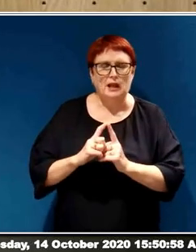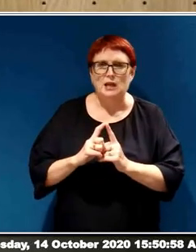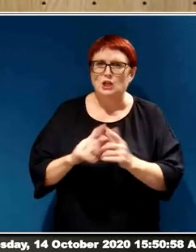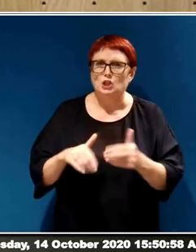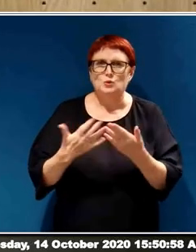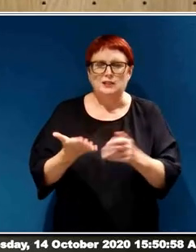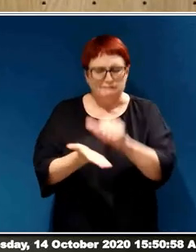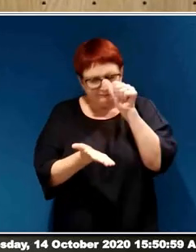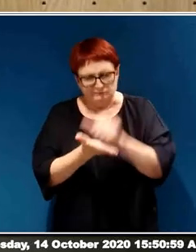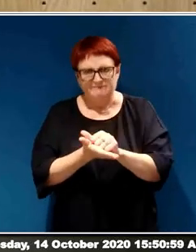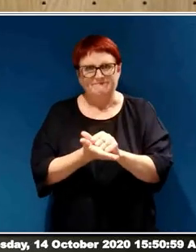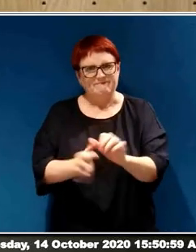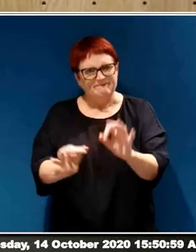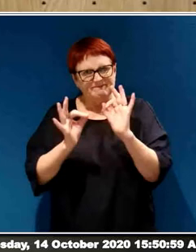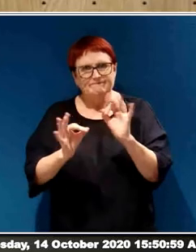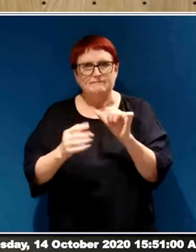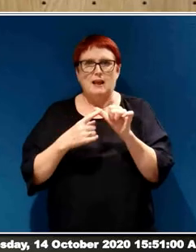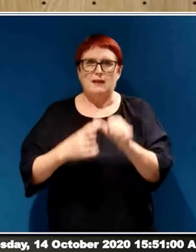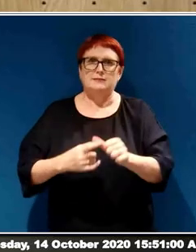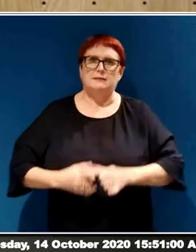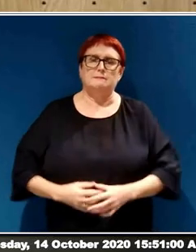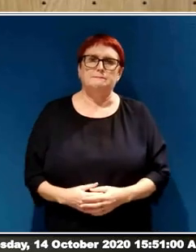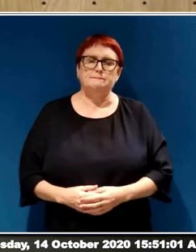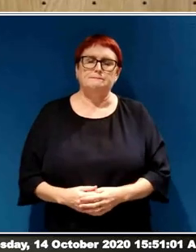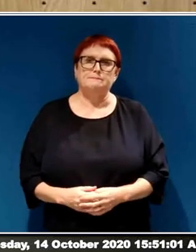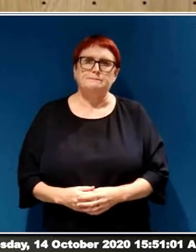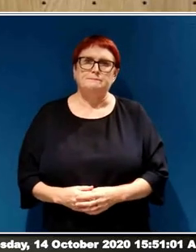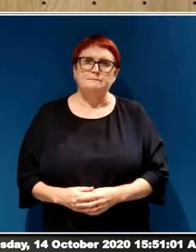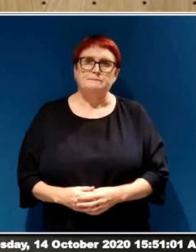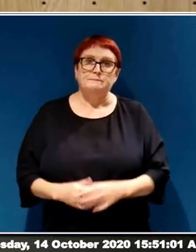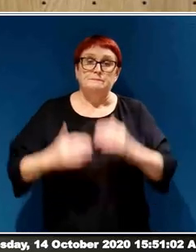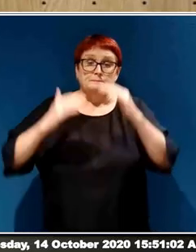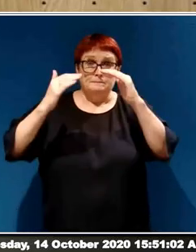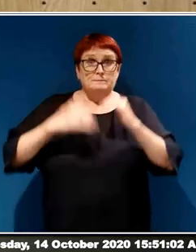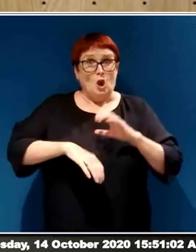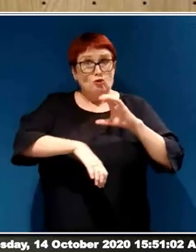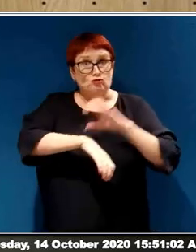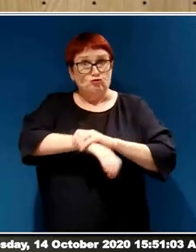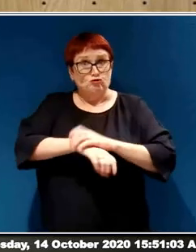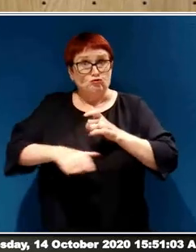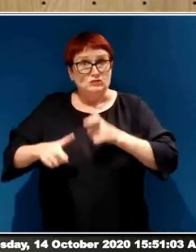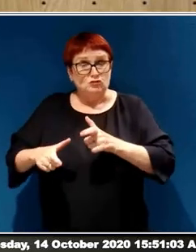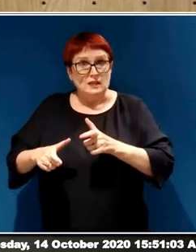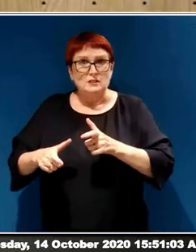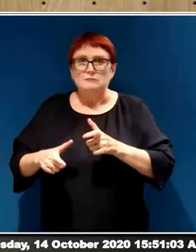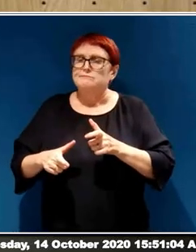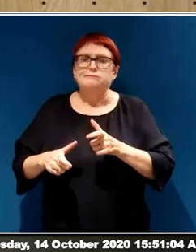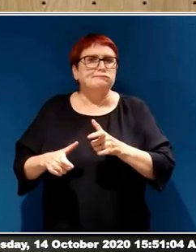In the area of restraint, there is very limited publicly available data on the